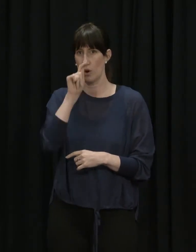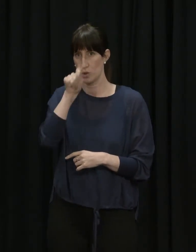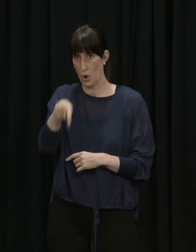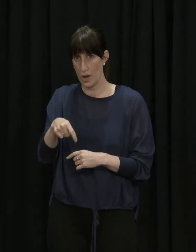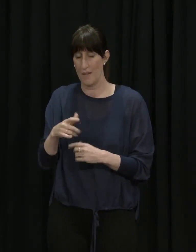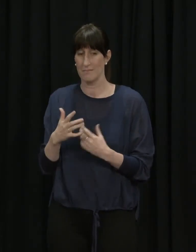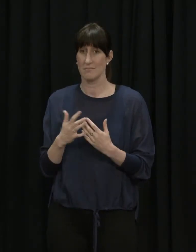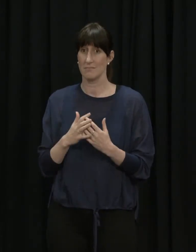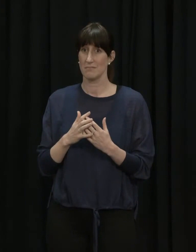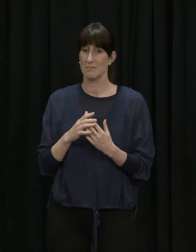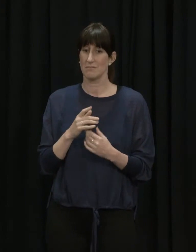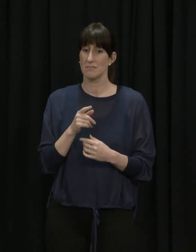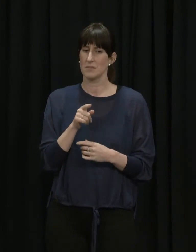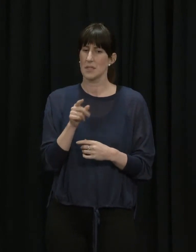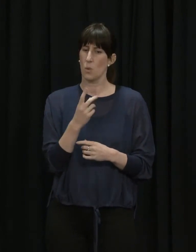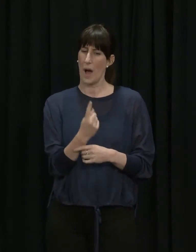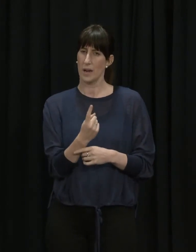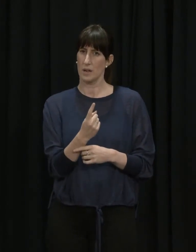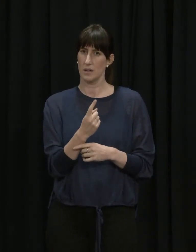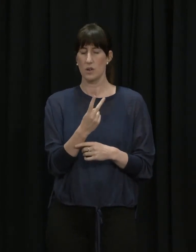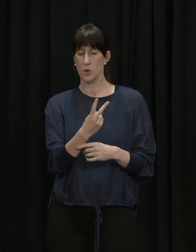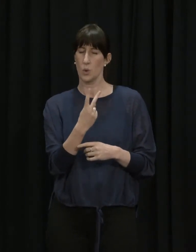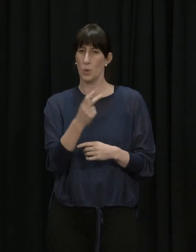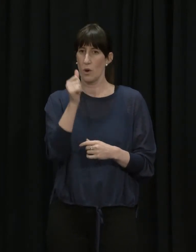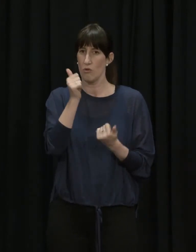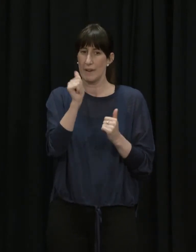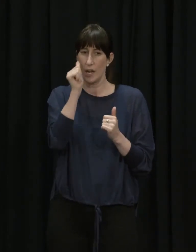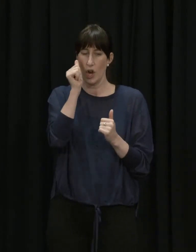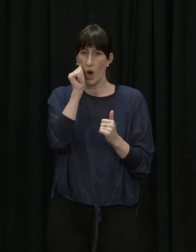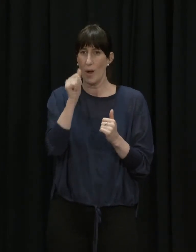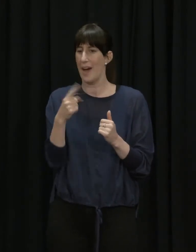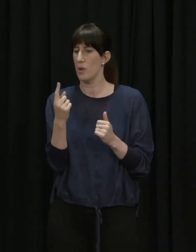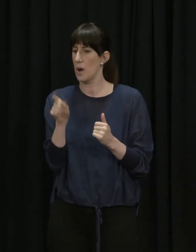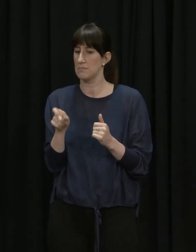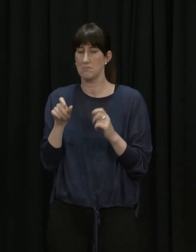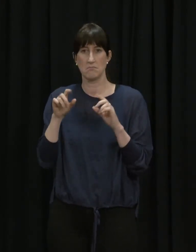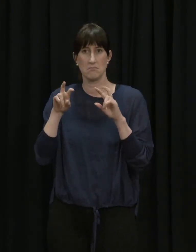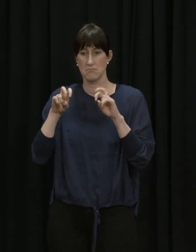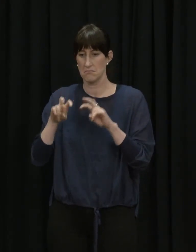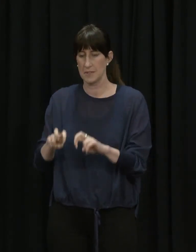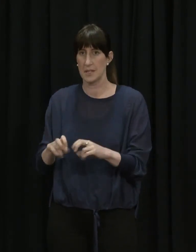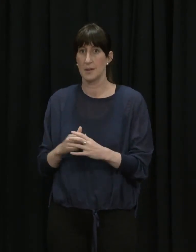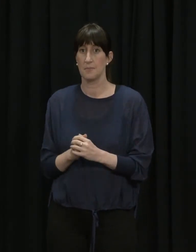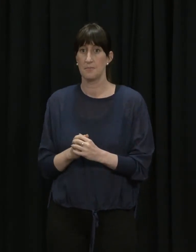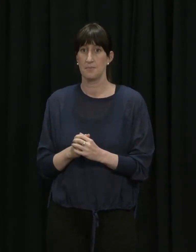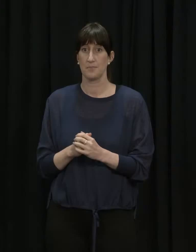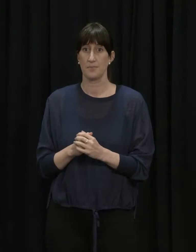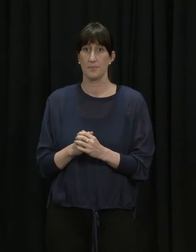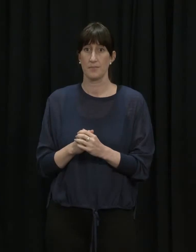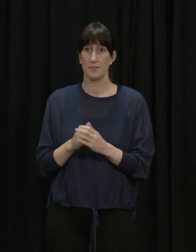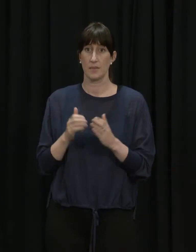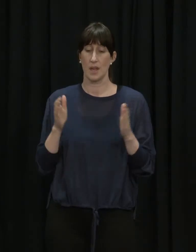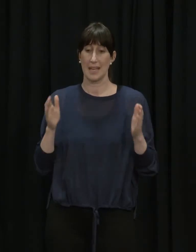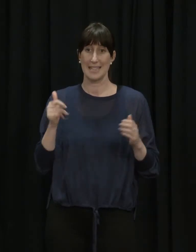Two of today's cases are in Haverhill cannot and Ro Hamilton. Some are known to be contacted